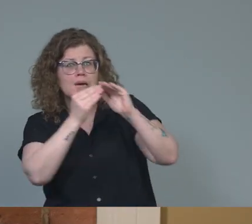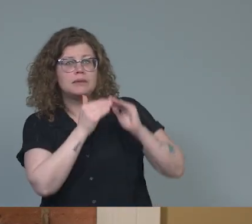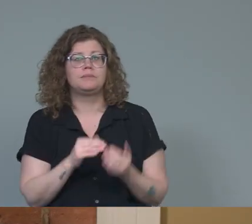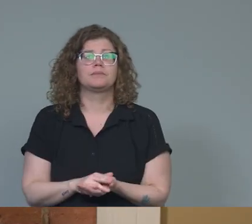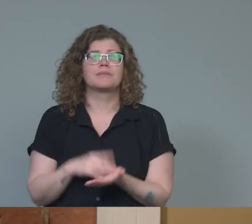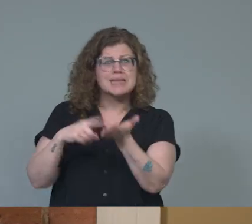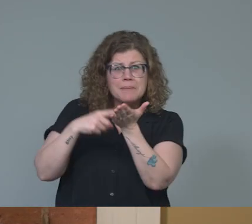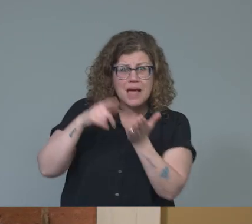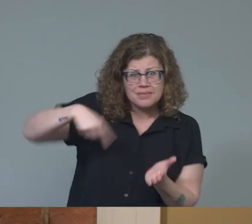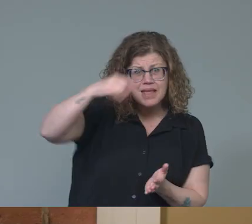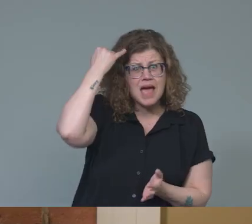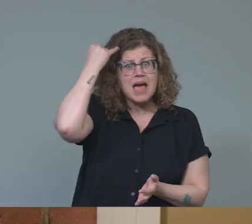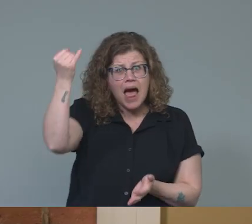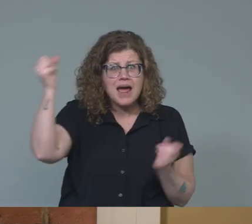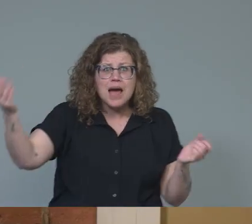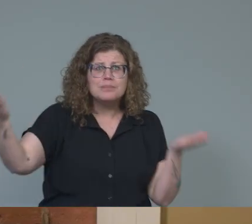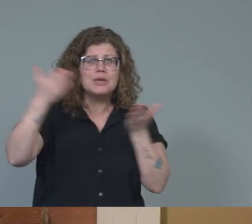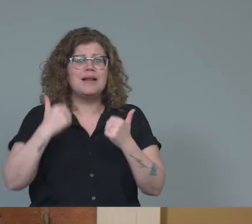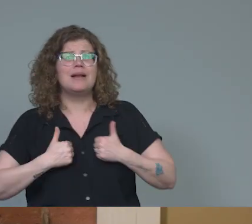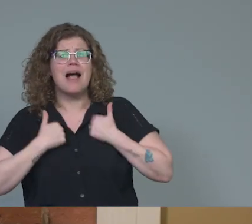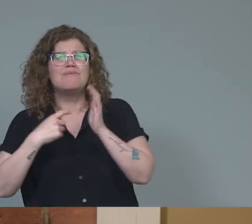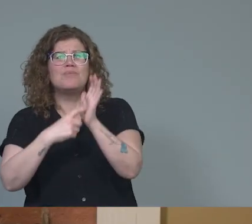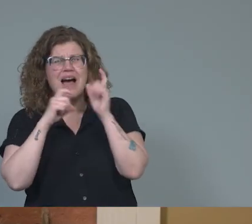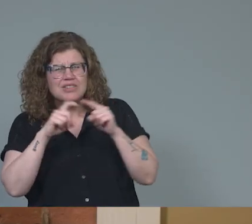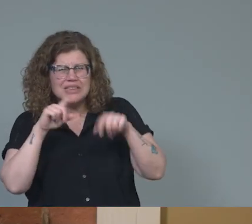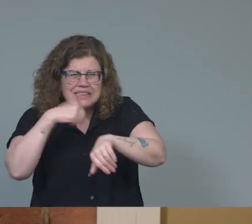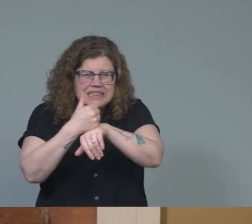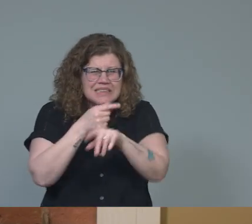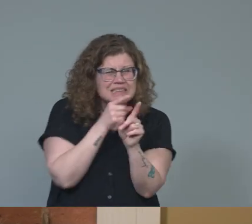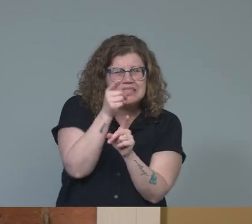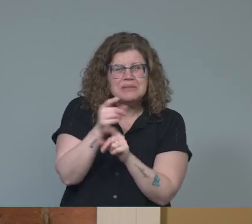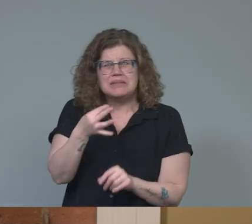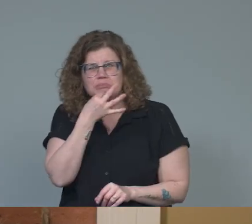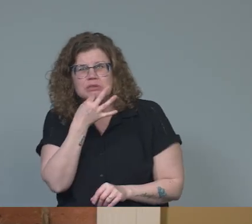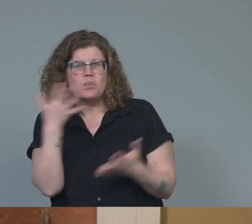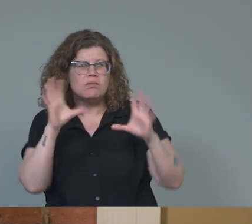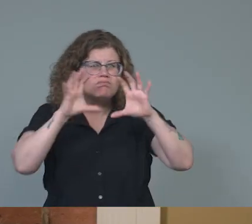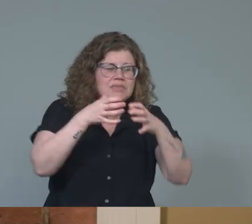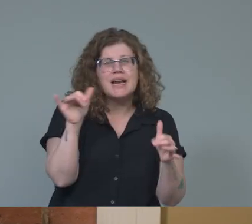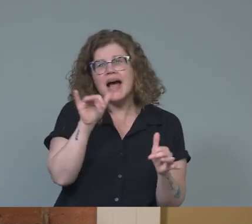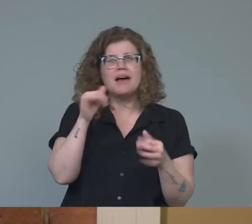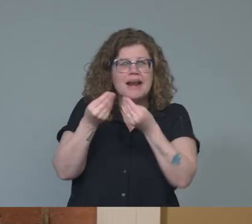all of the things all of the time. So while you come with a very specific high level skill set,